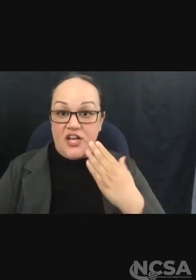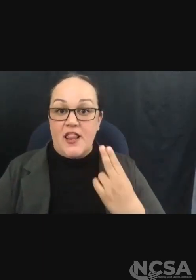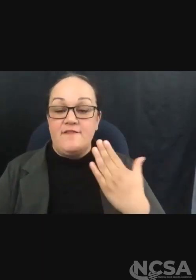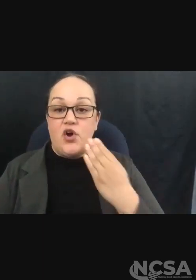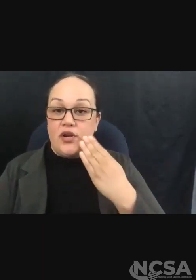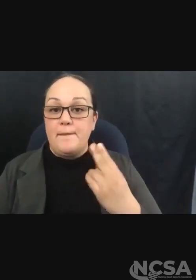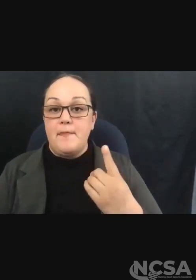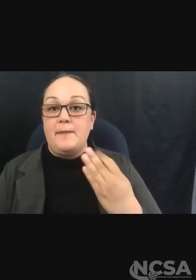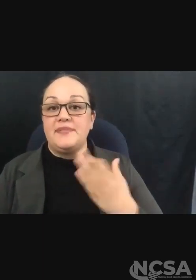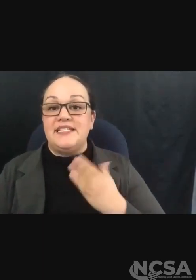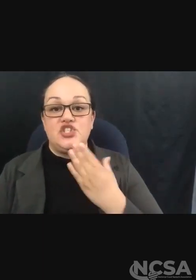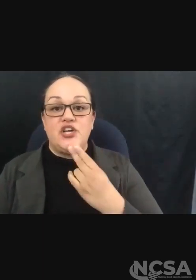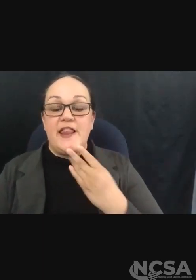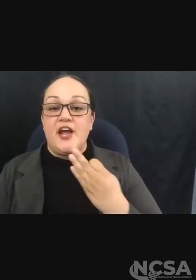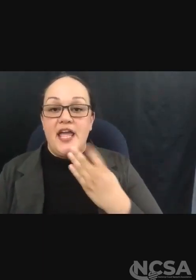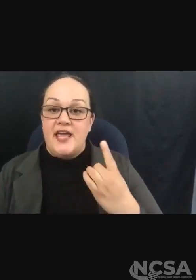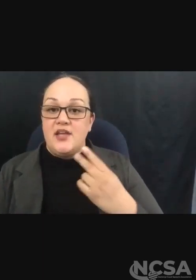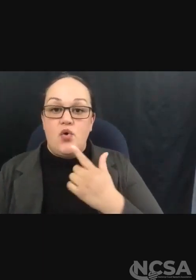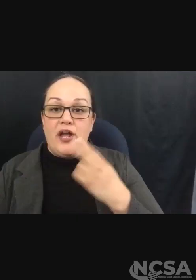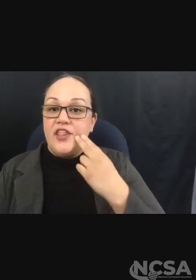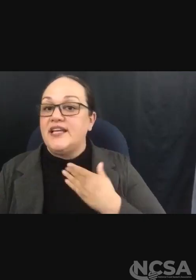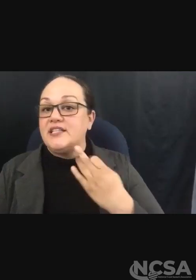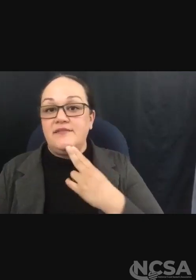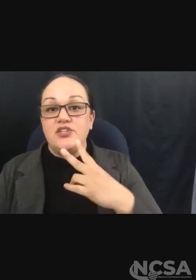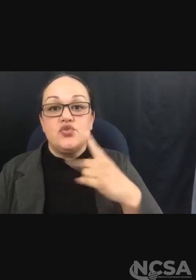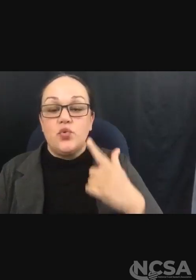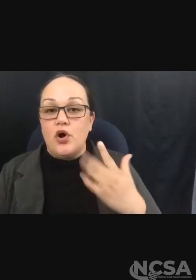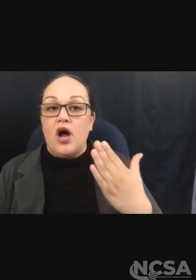pops up into their head whether it's a visual phoneme or an auditory phoneme, or